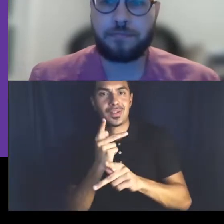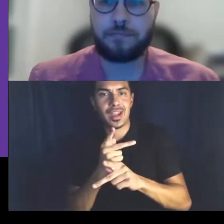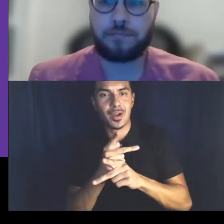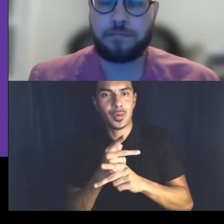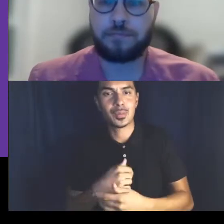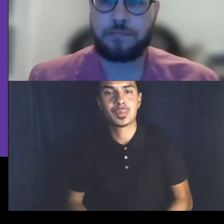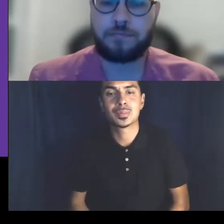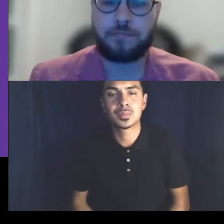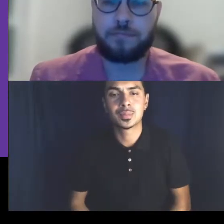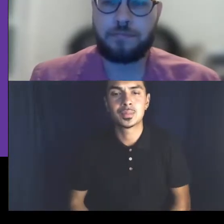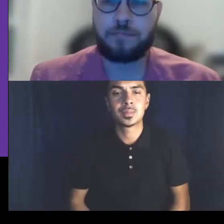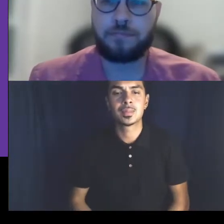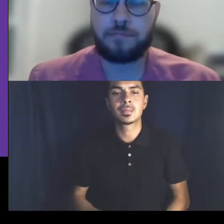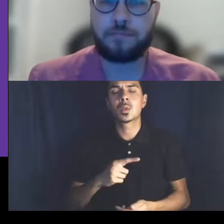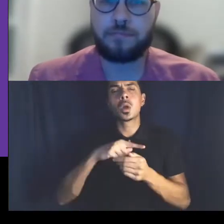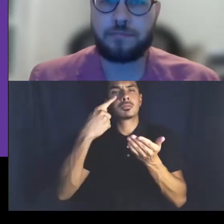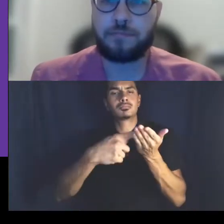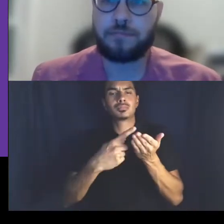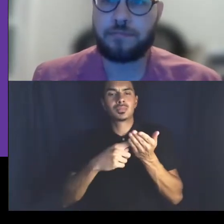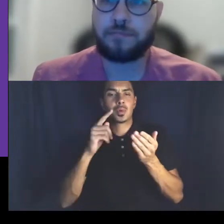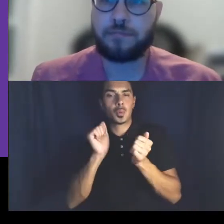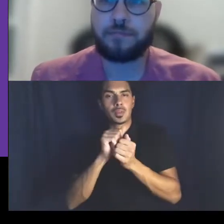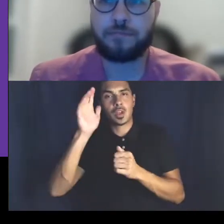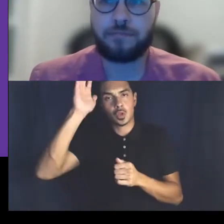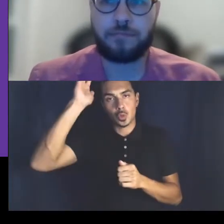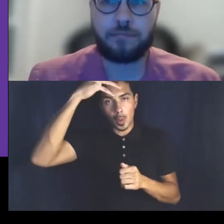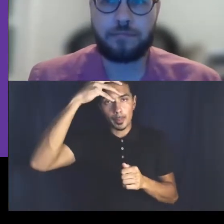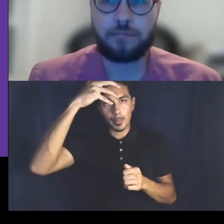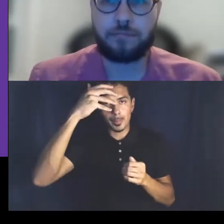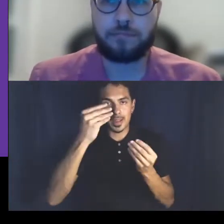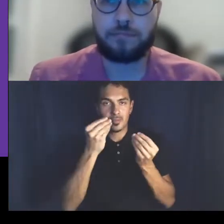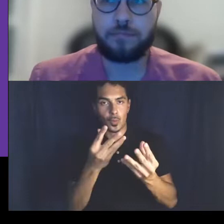looks like for trans and nonbinary folks, and then also